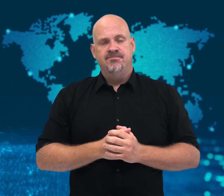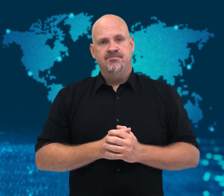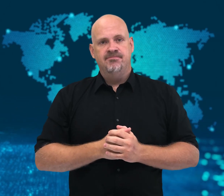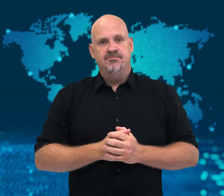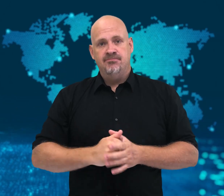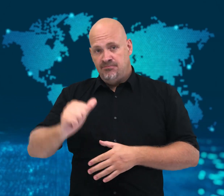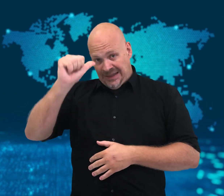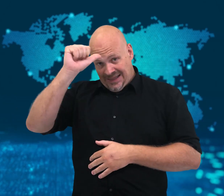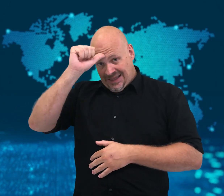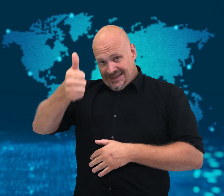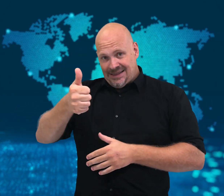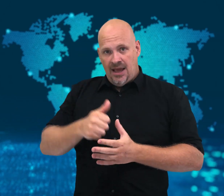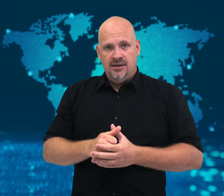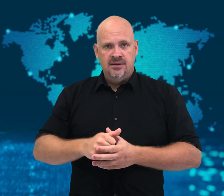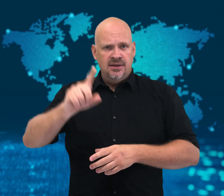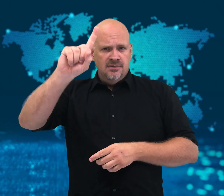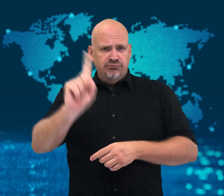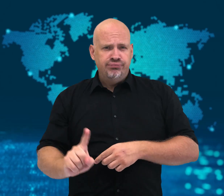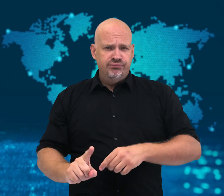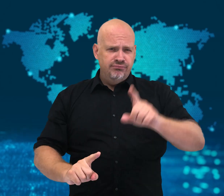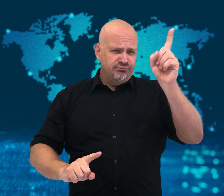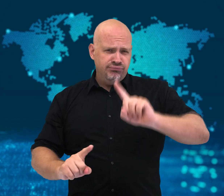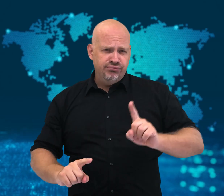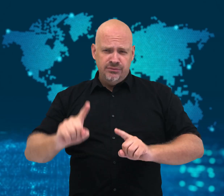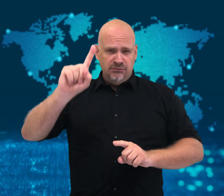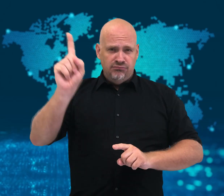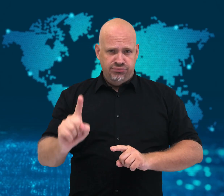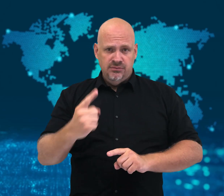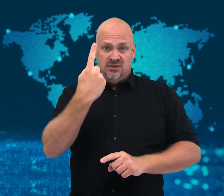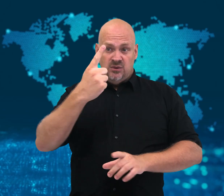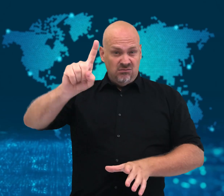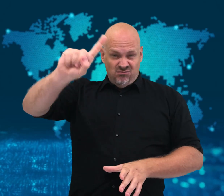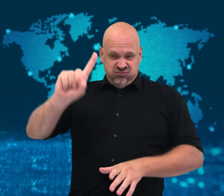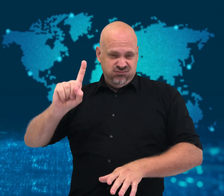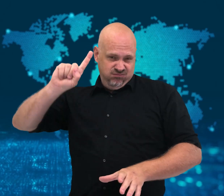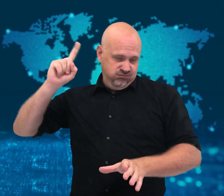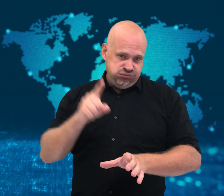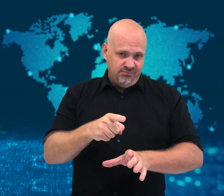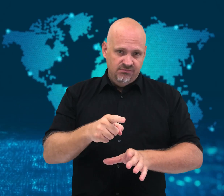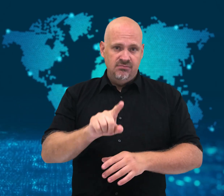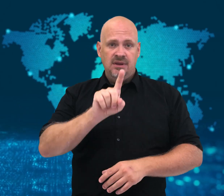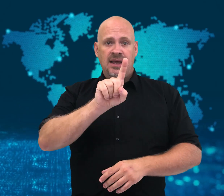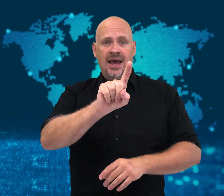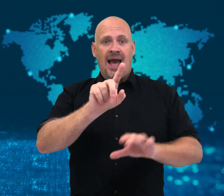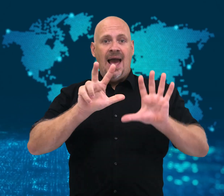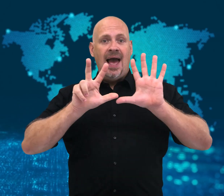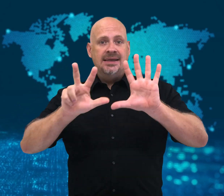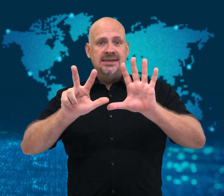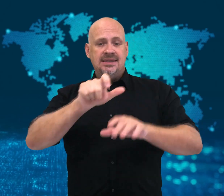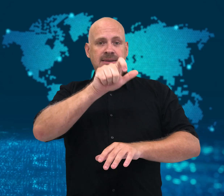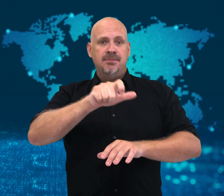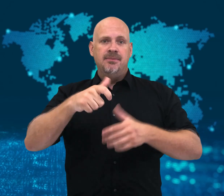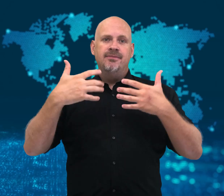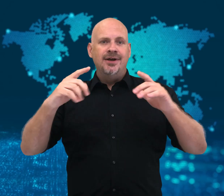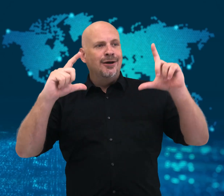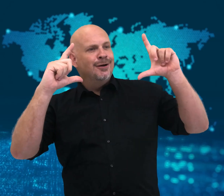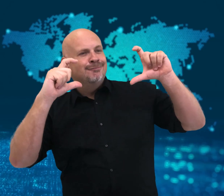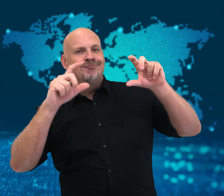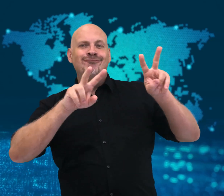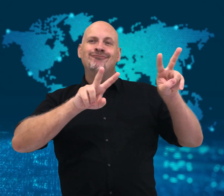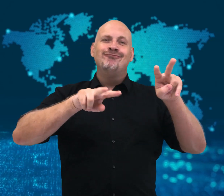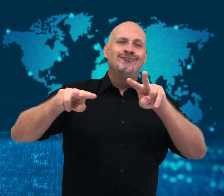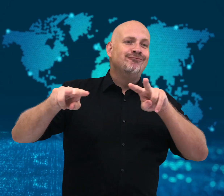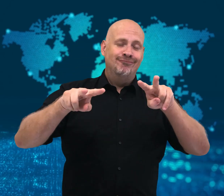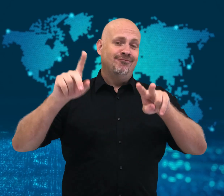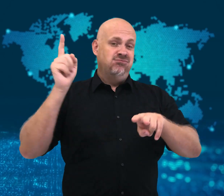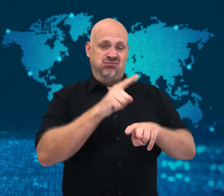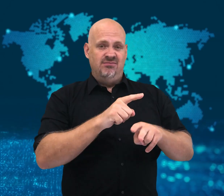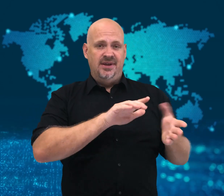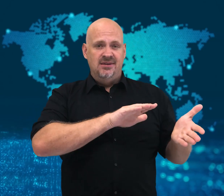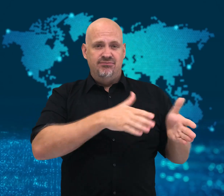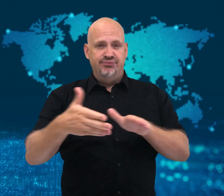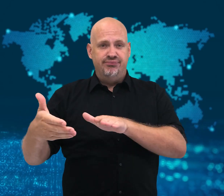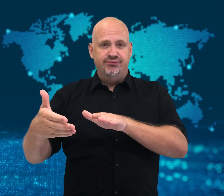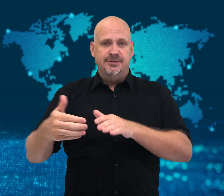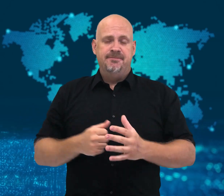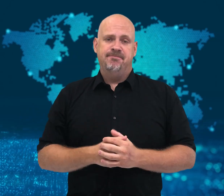Lightning kills 16 selfie-takers.